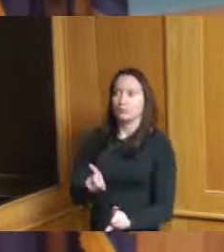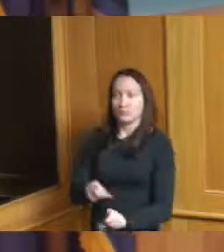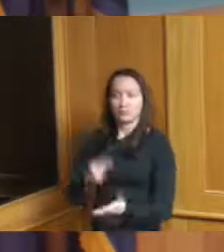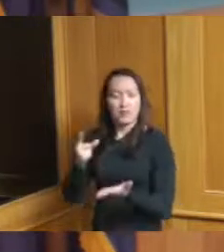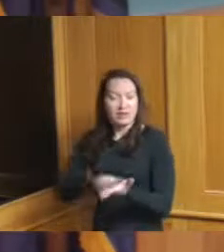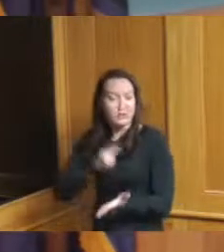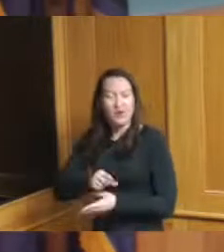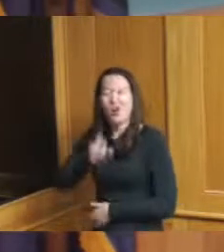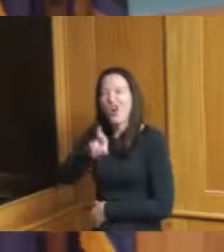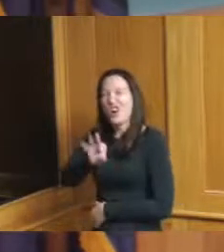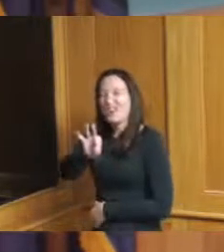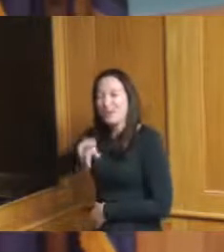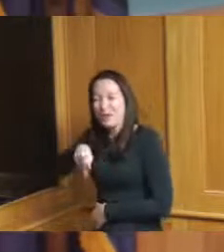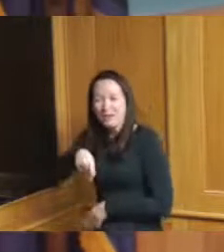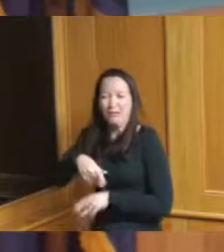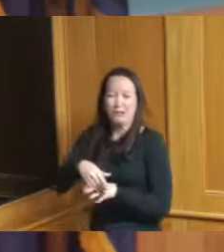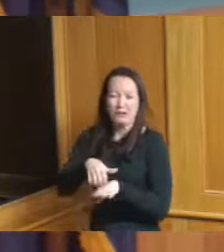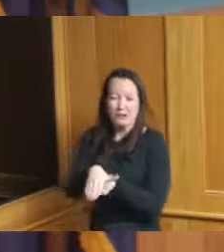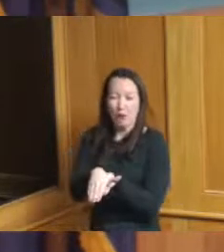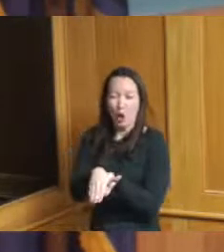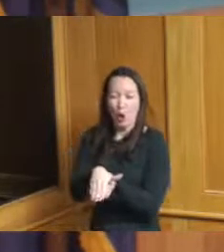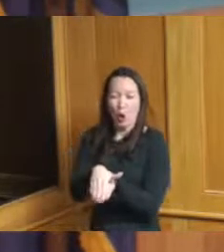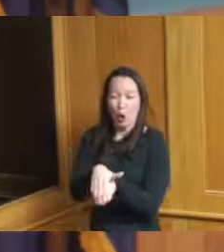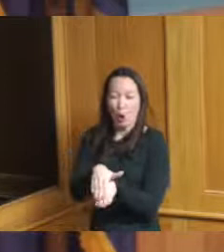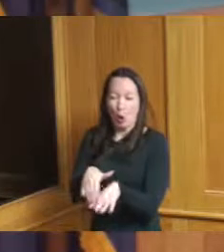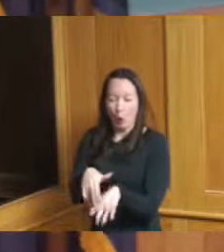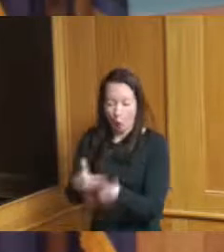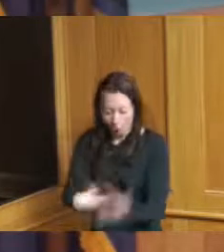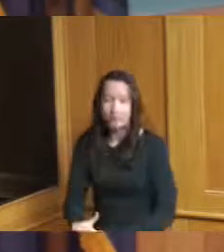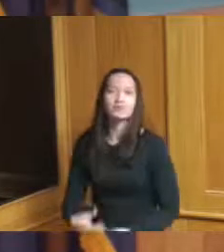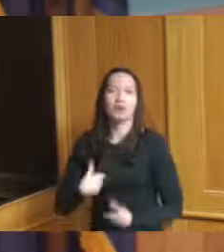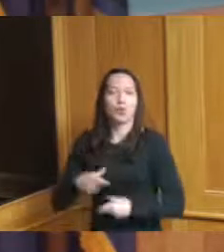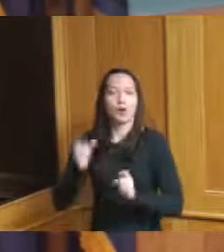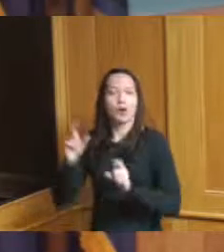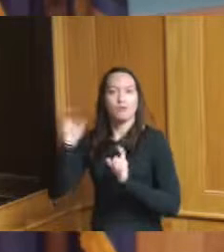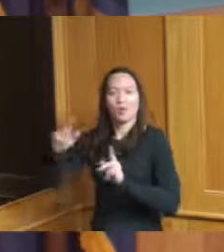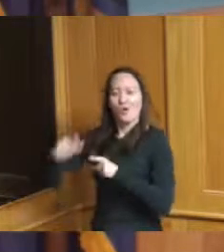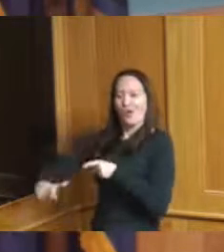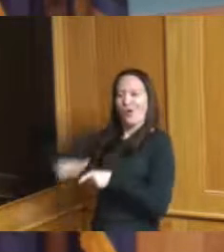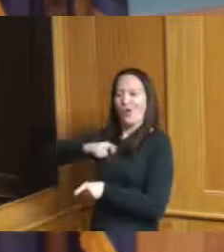RFPs move a little slower and just want to be able to give the people that call us a you know